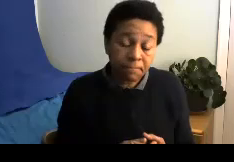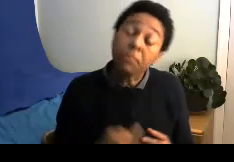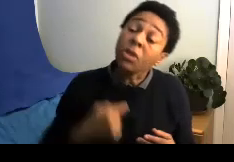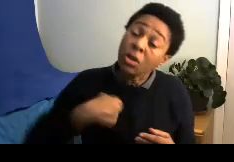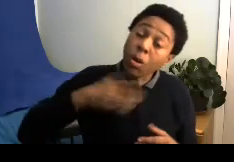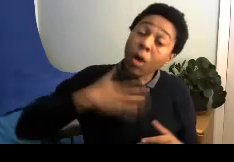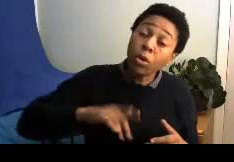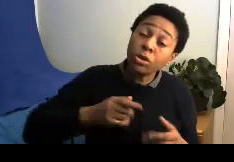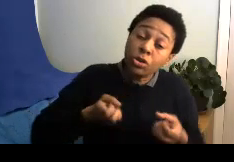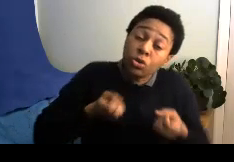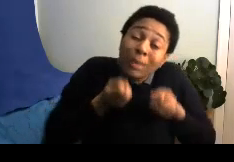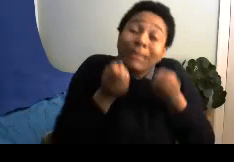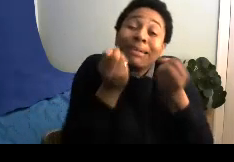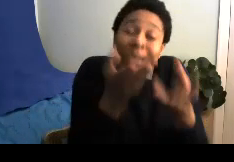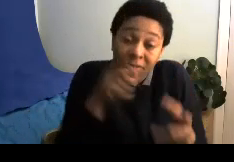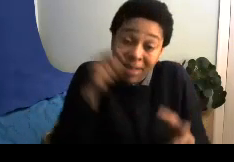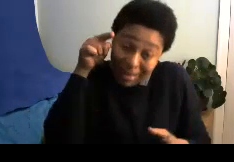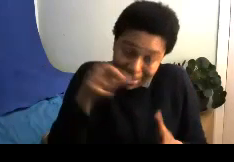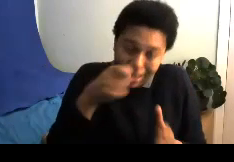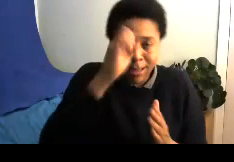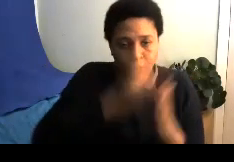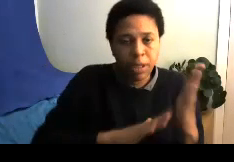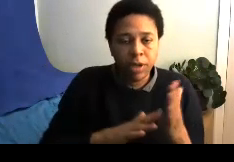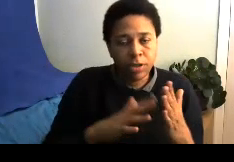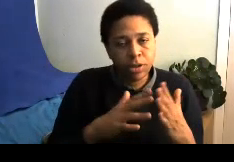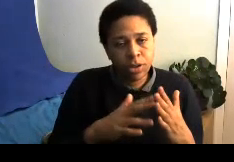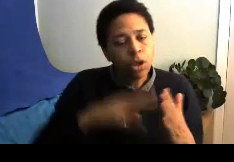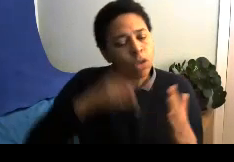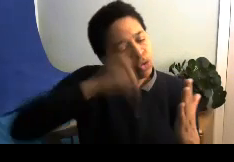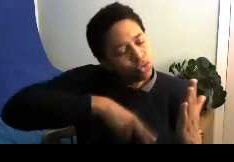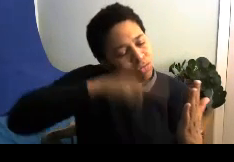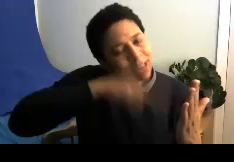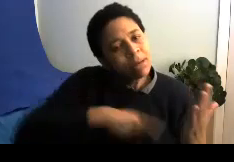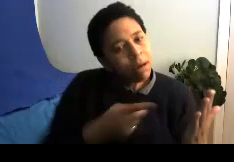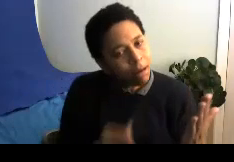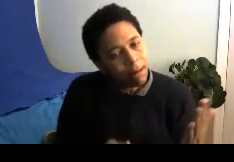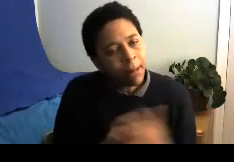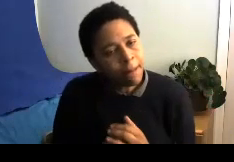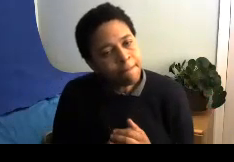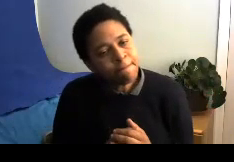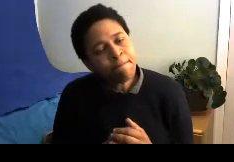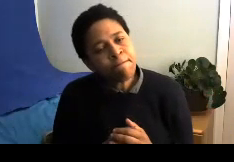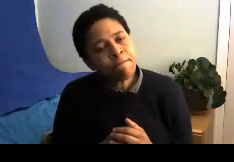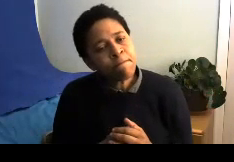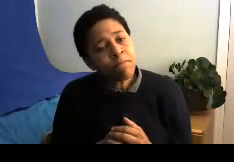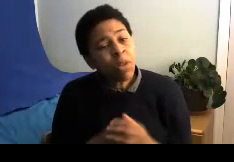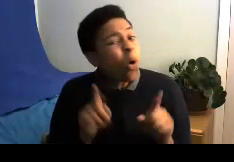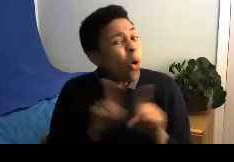real time with him. And so that was the main reason for it being and also the fact that you're sort of writing about a 19 year